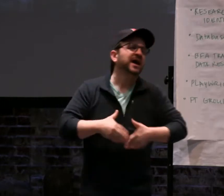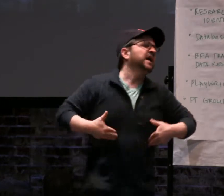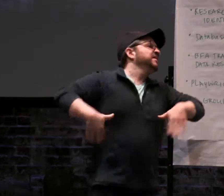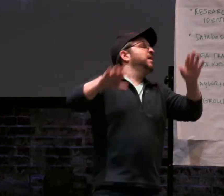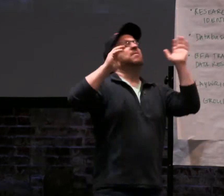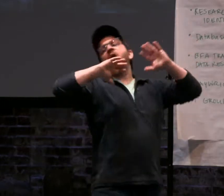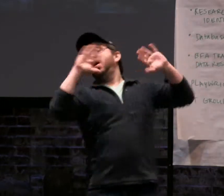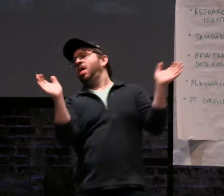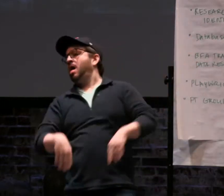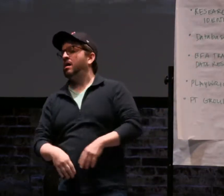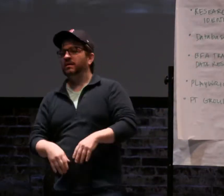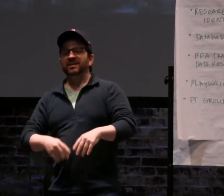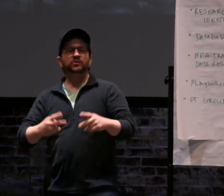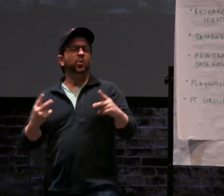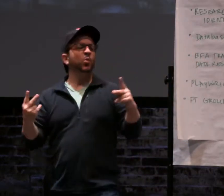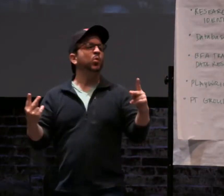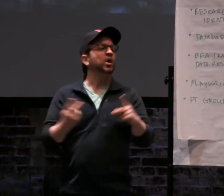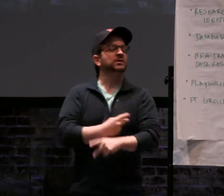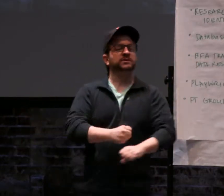Yeah, there are gonna be hiccups but don't give up.